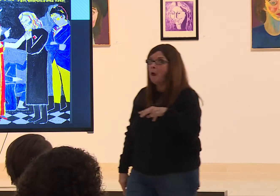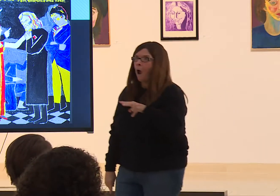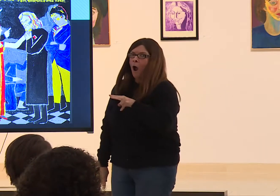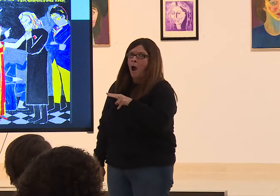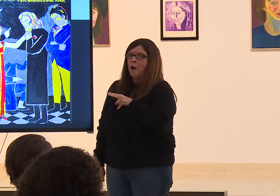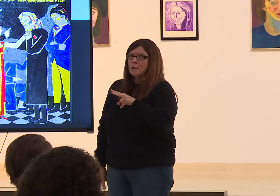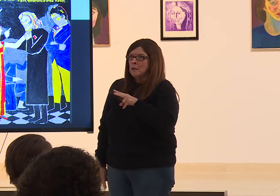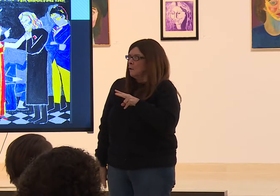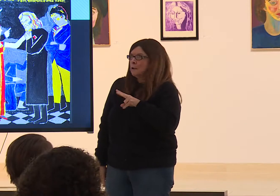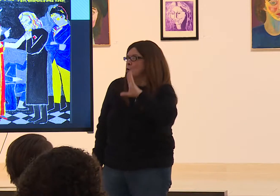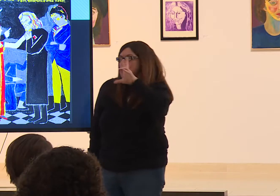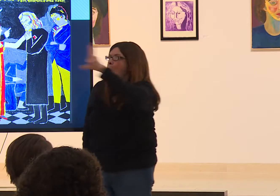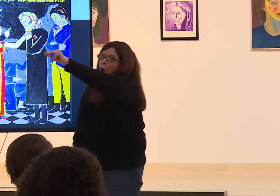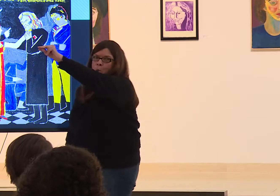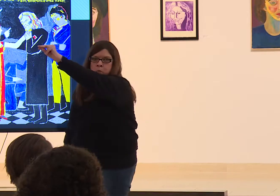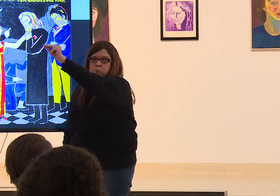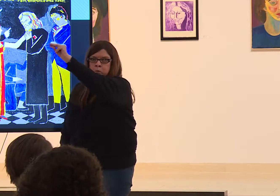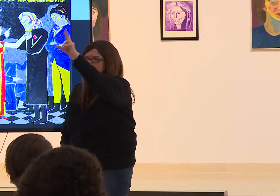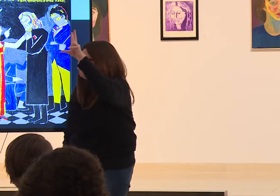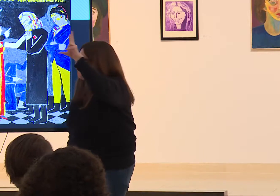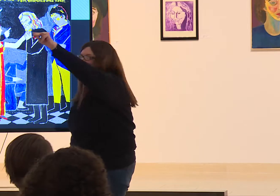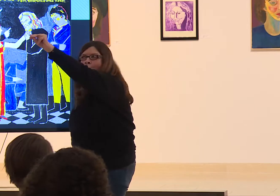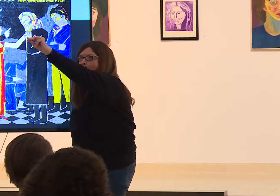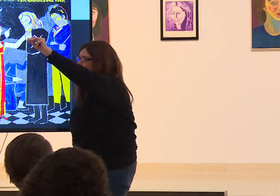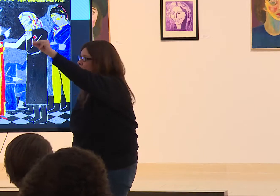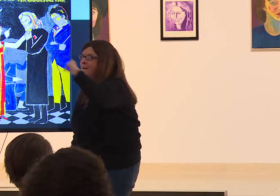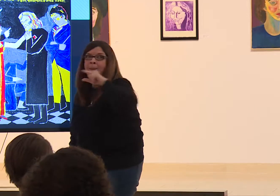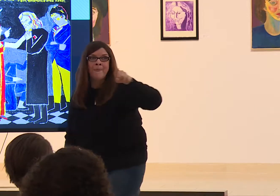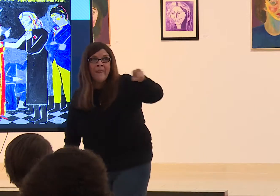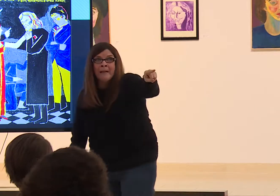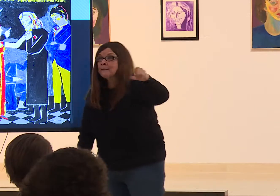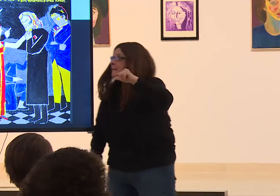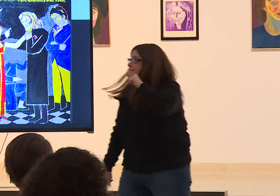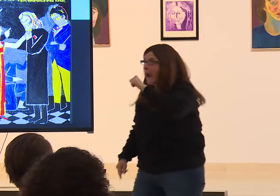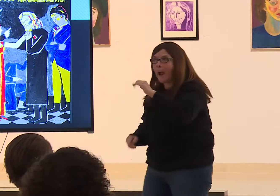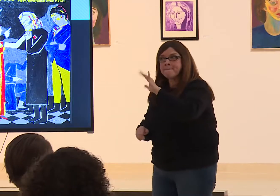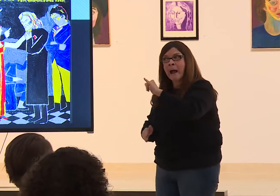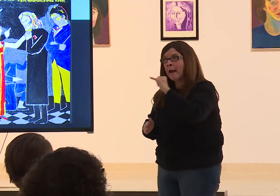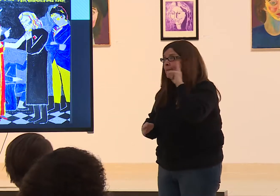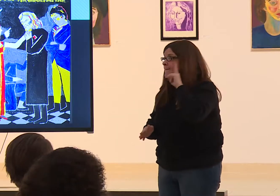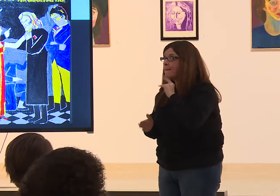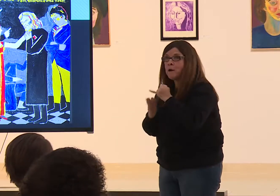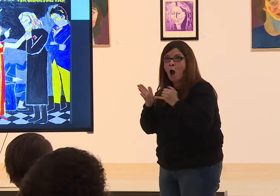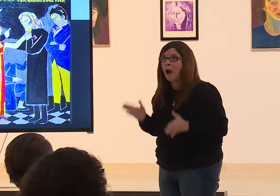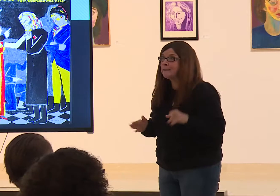And I said, "No, that's not the case. "This is not made by a deaf artist.